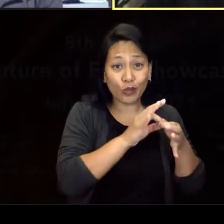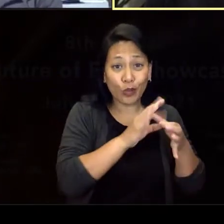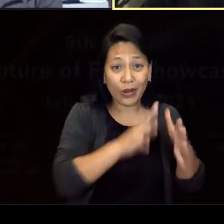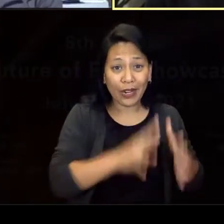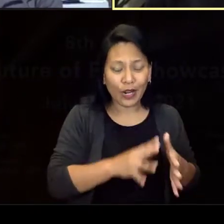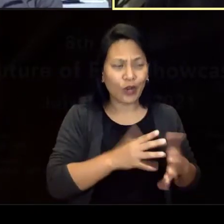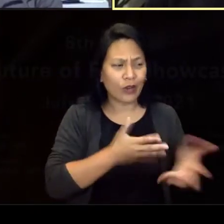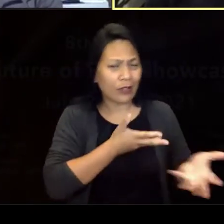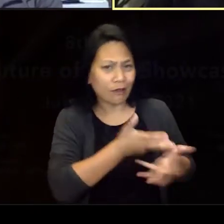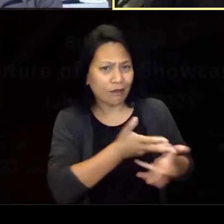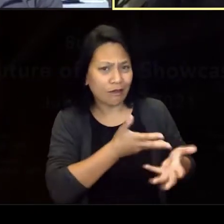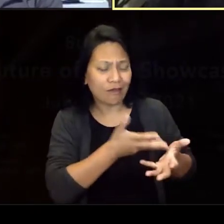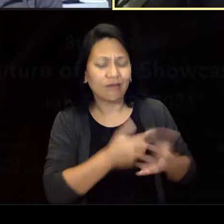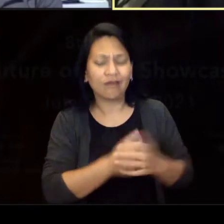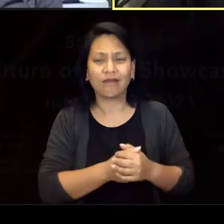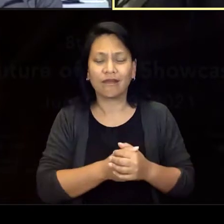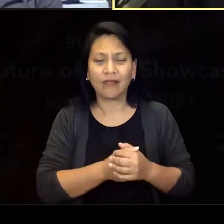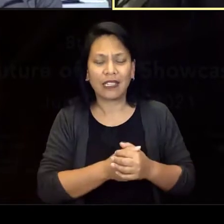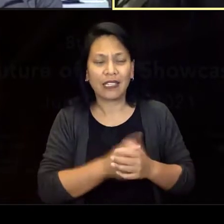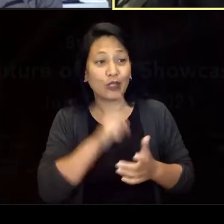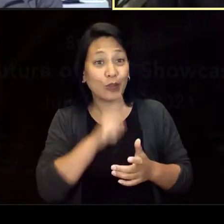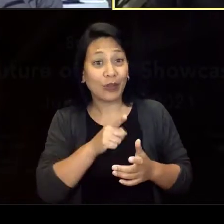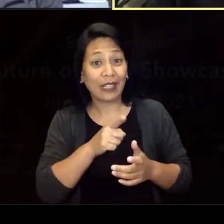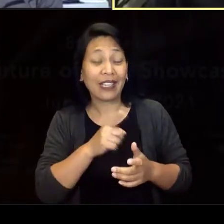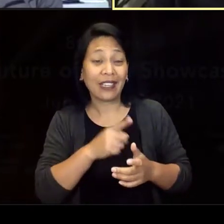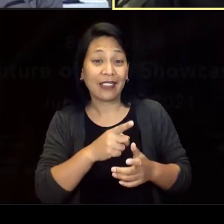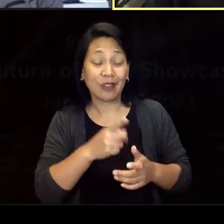we're able to talk so far in advance from the scene.